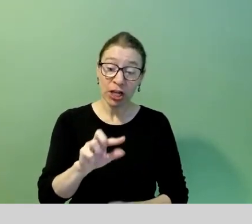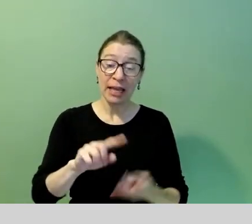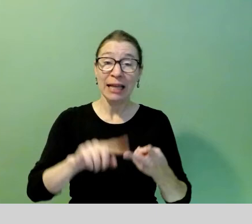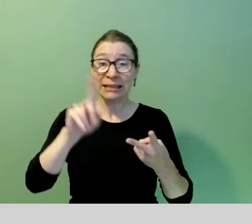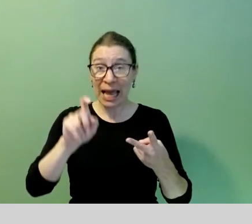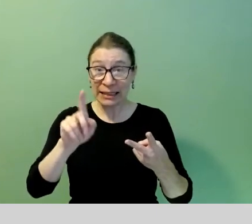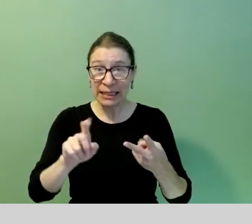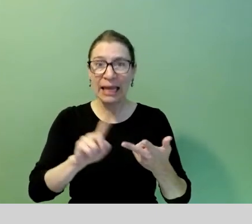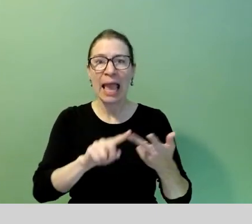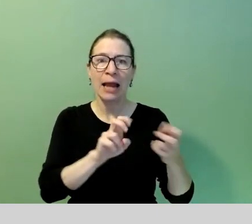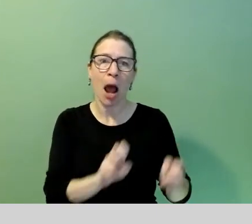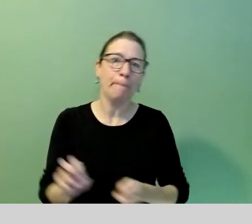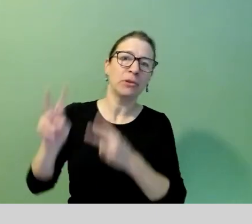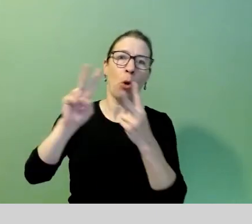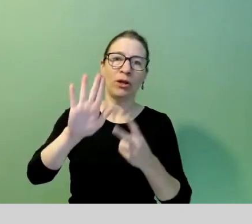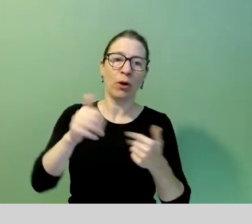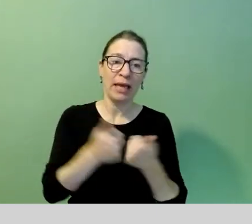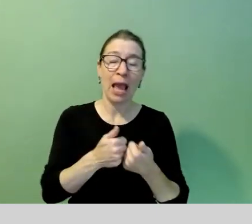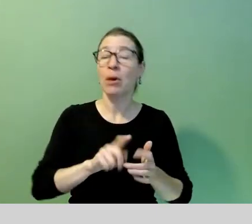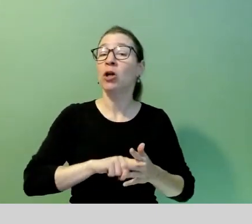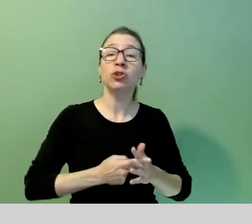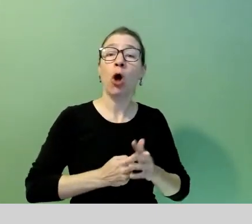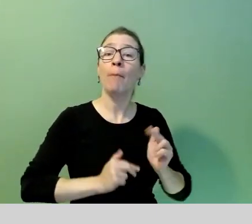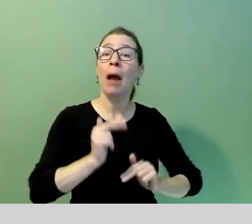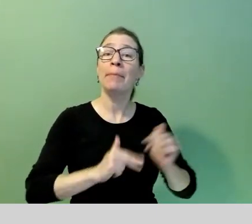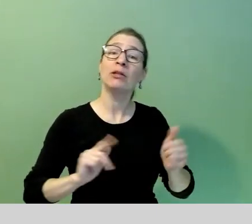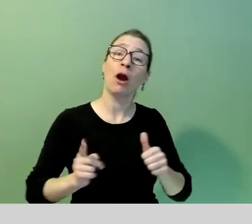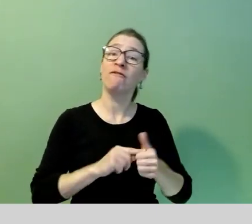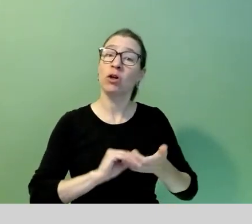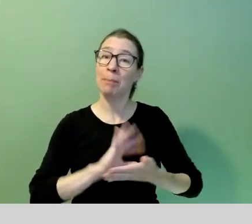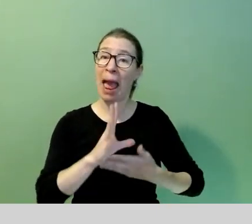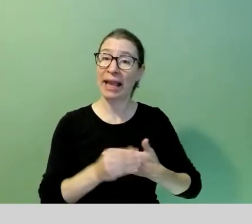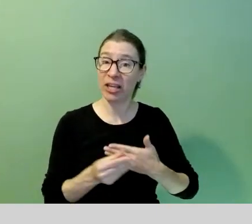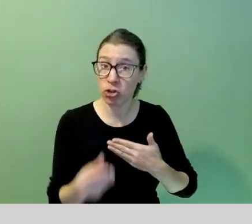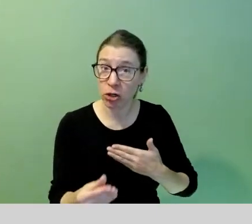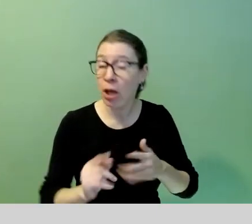We'll start by building our first package. To start, go into your project,